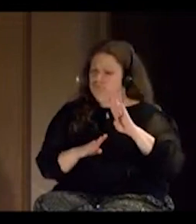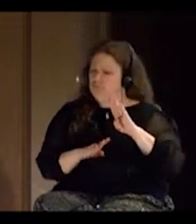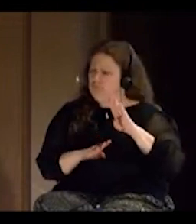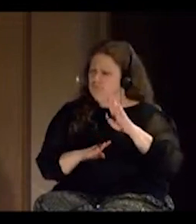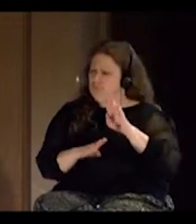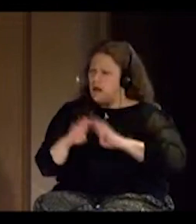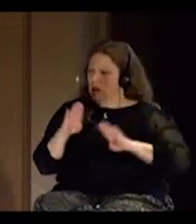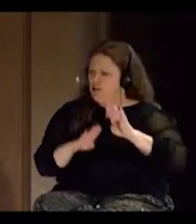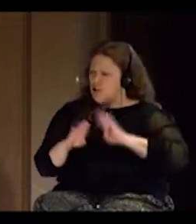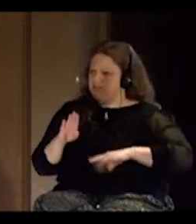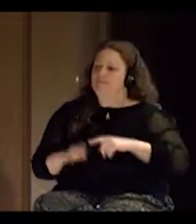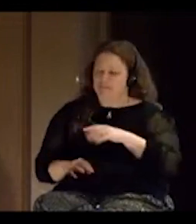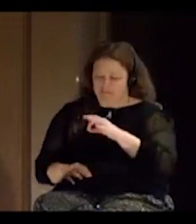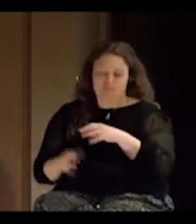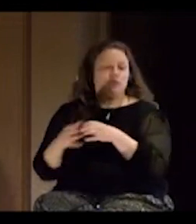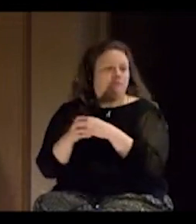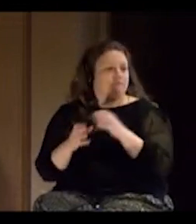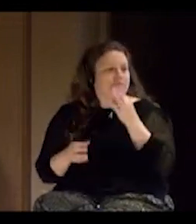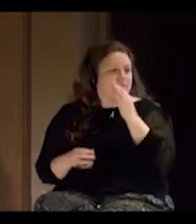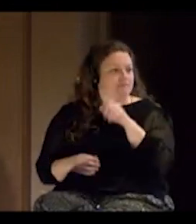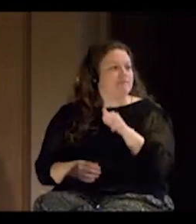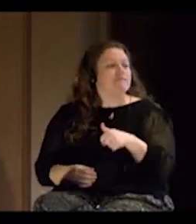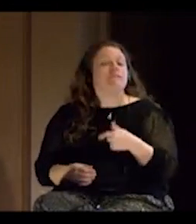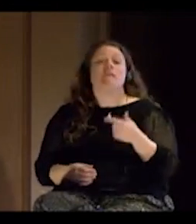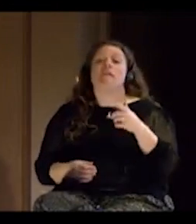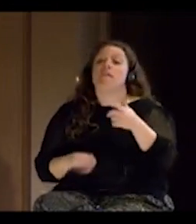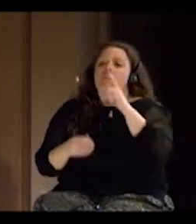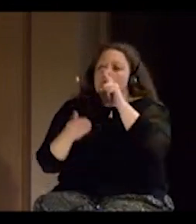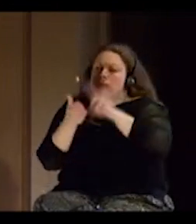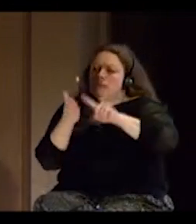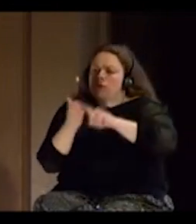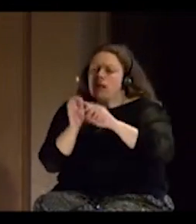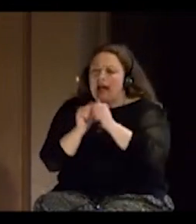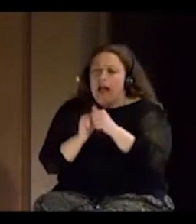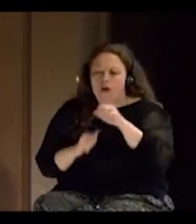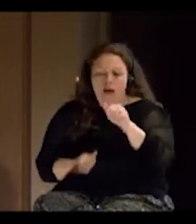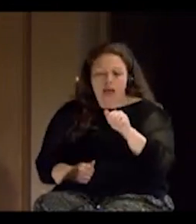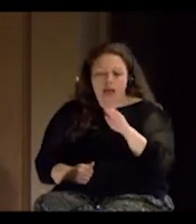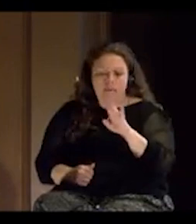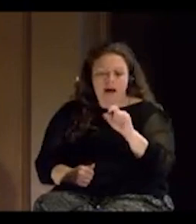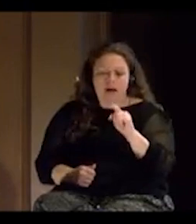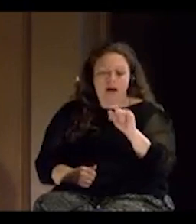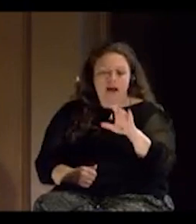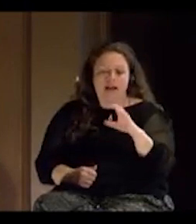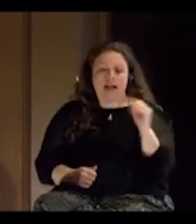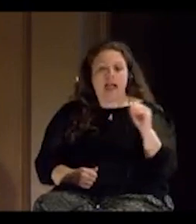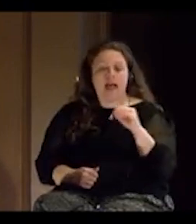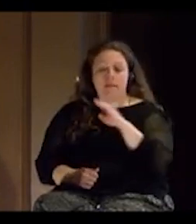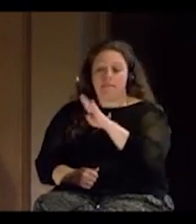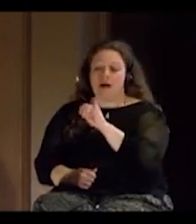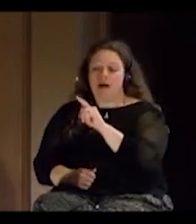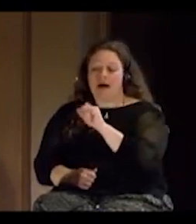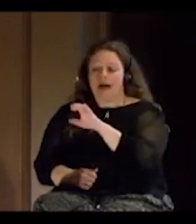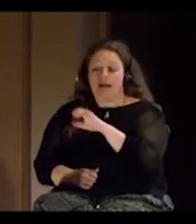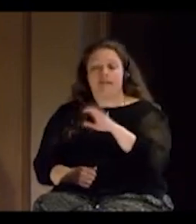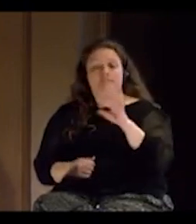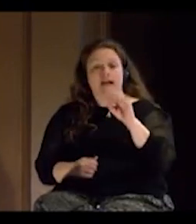Her research interests are in exploring how abiotic and biotic factors drive trait evolution